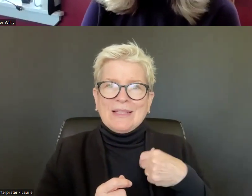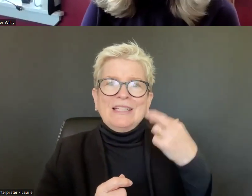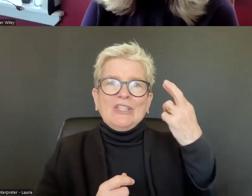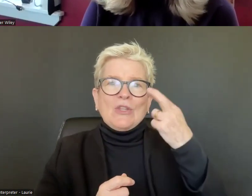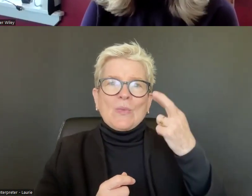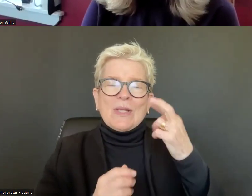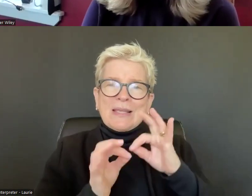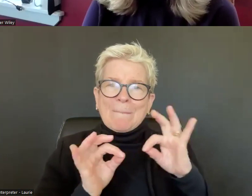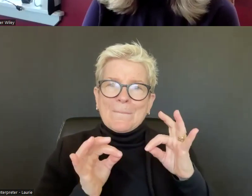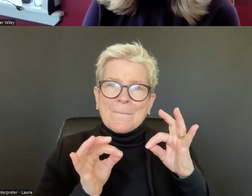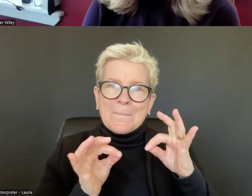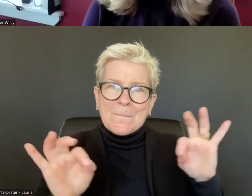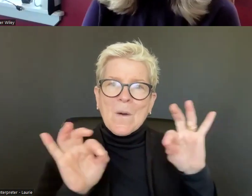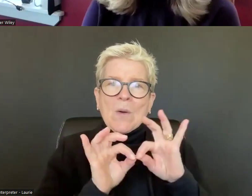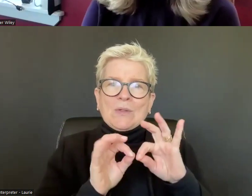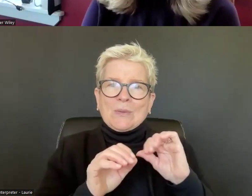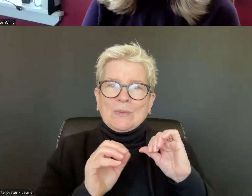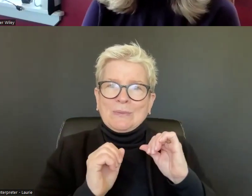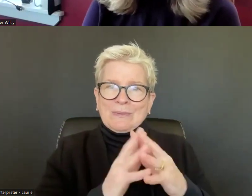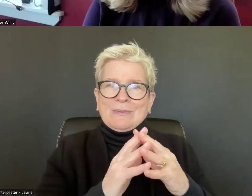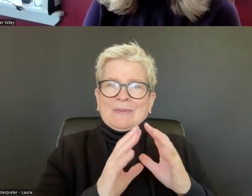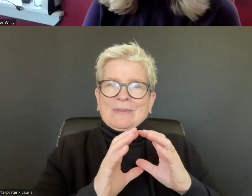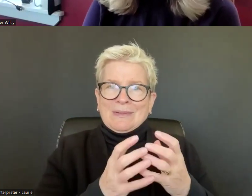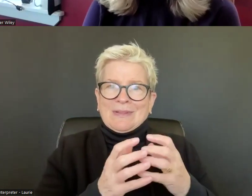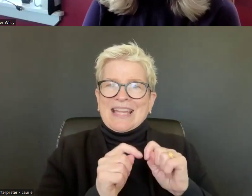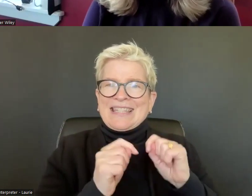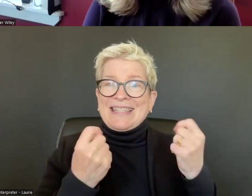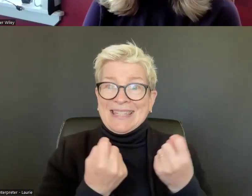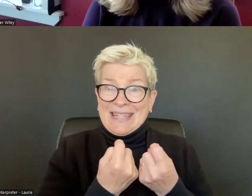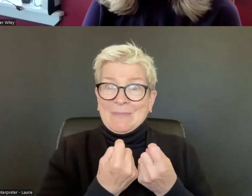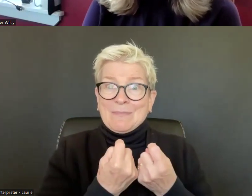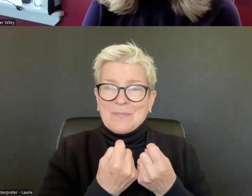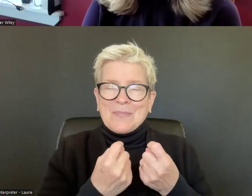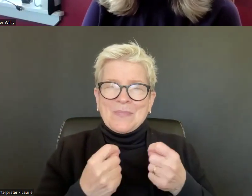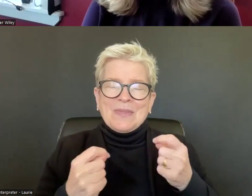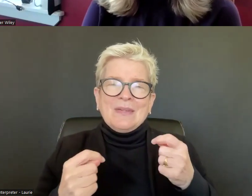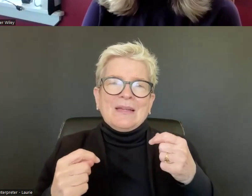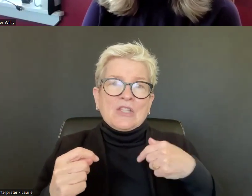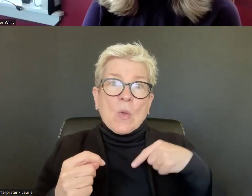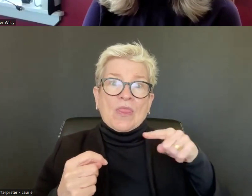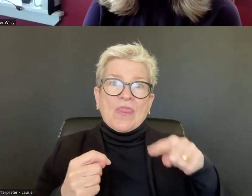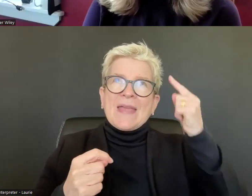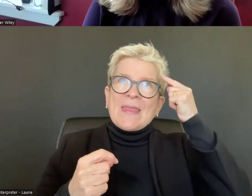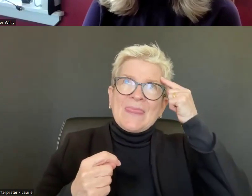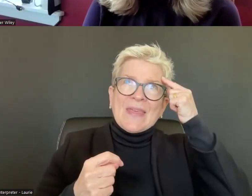have a team that can think about those things that you're not going to be able to figure out all on